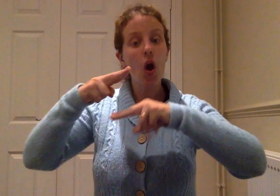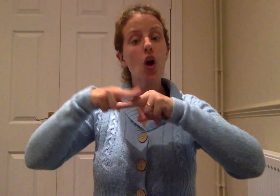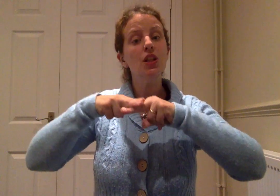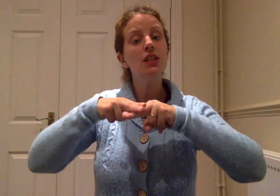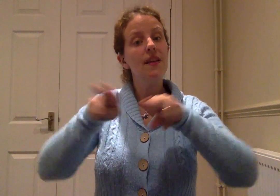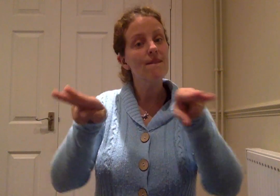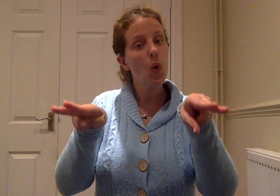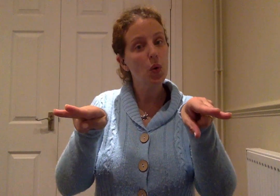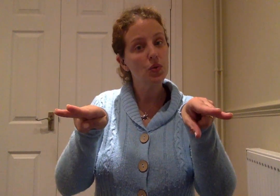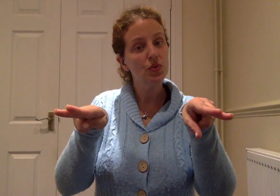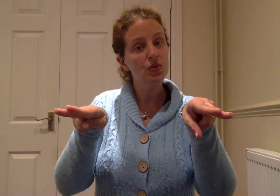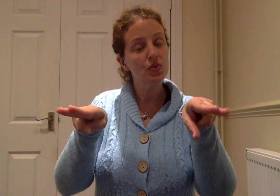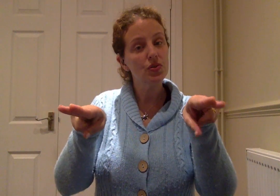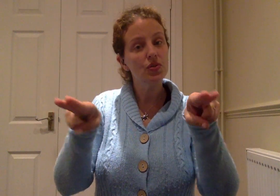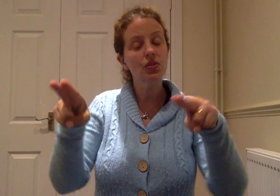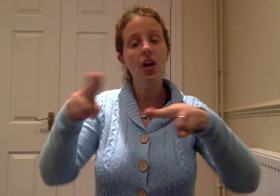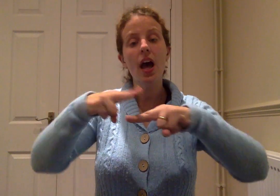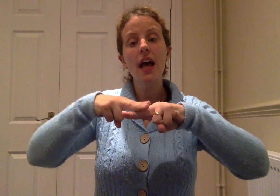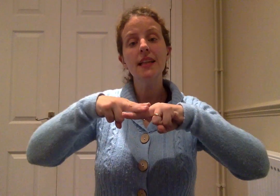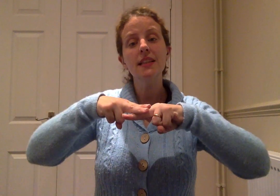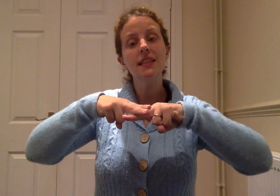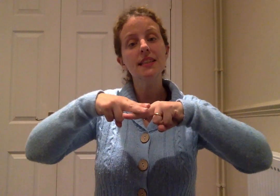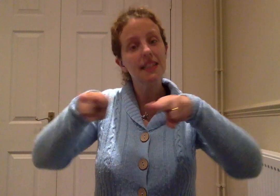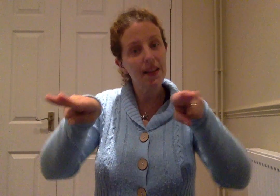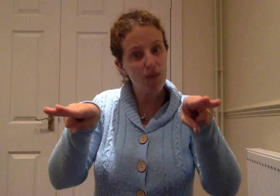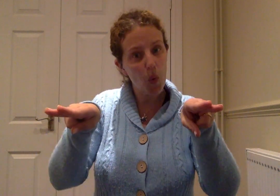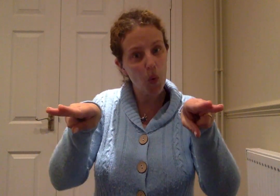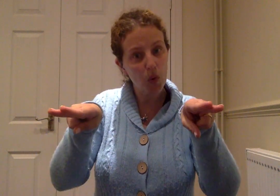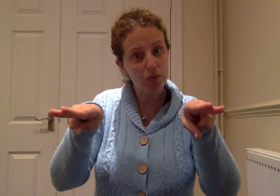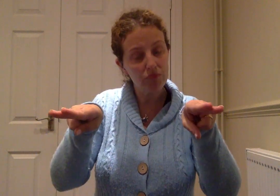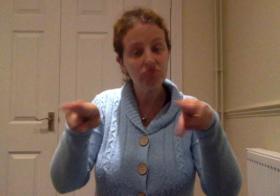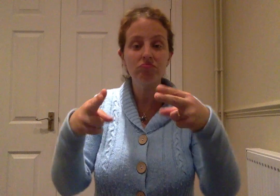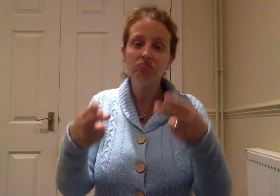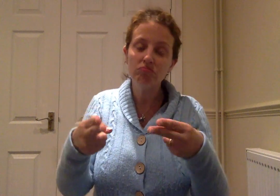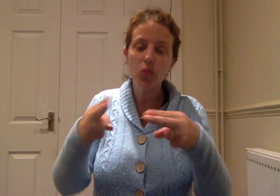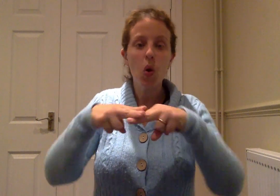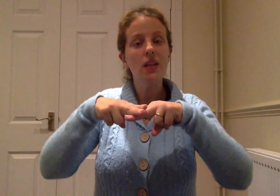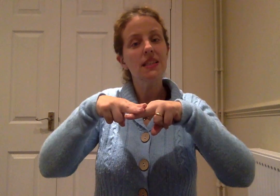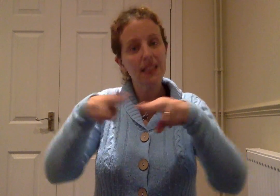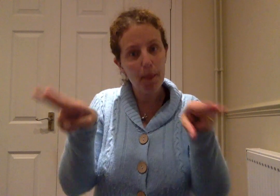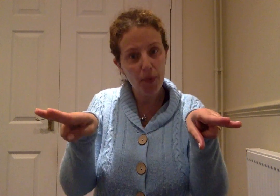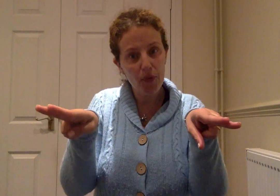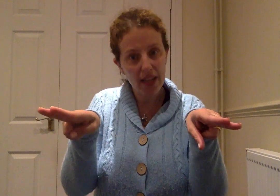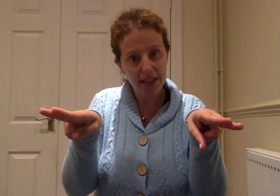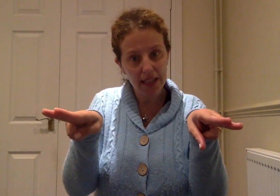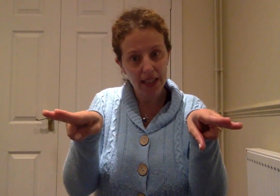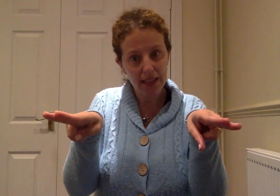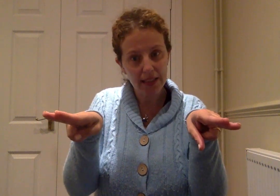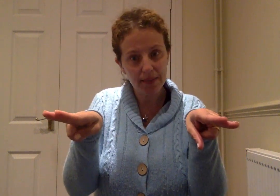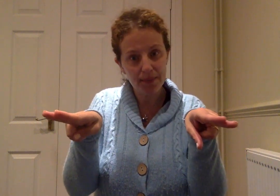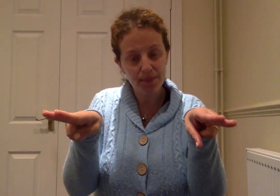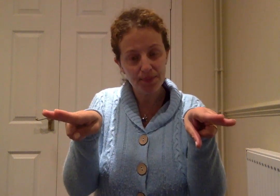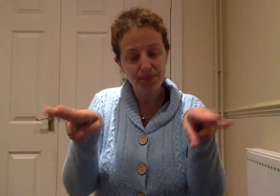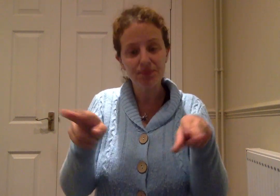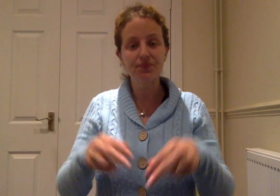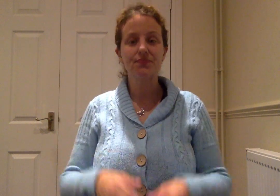Divorced or separated